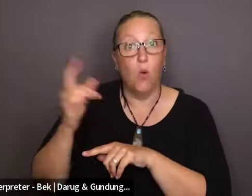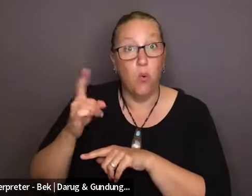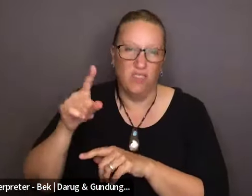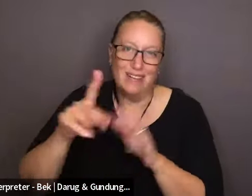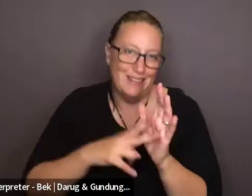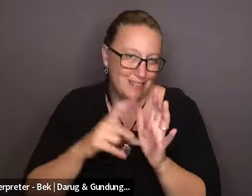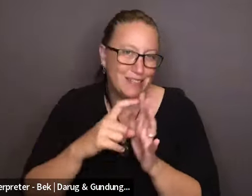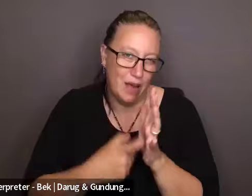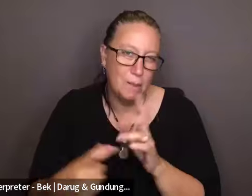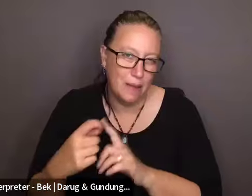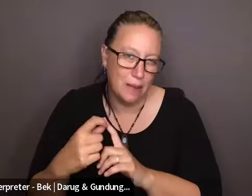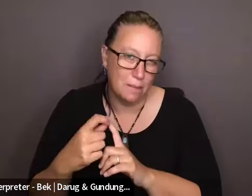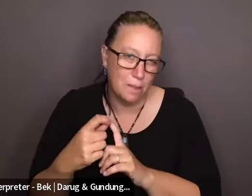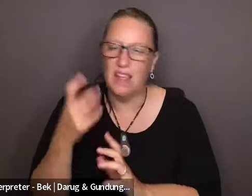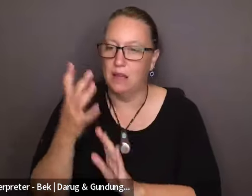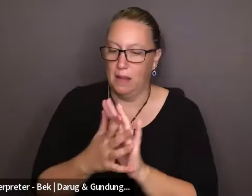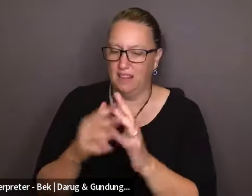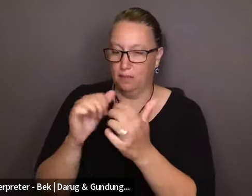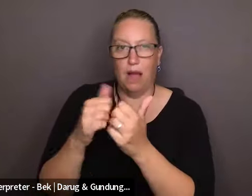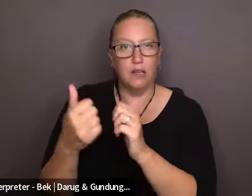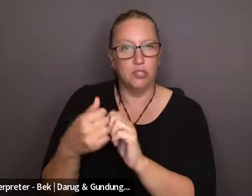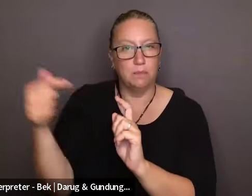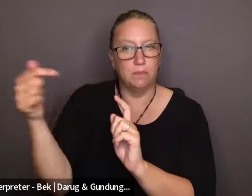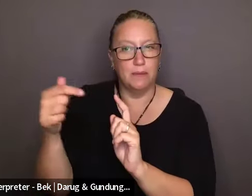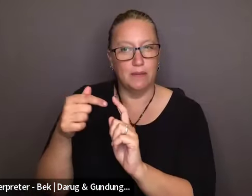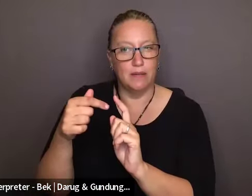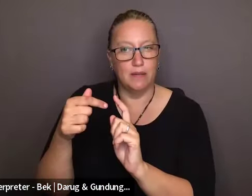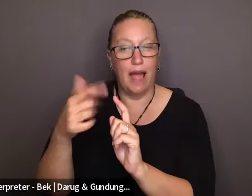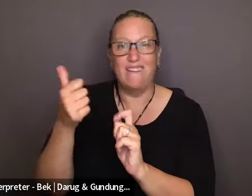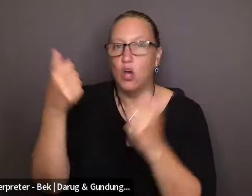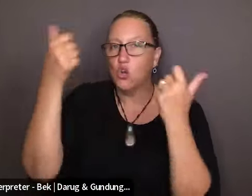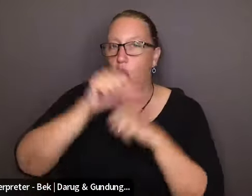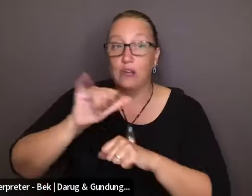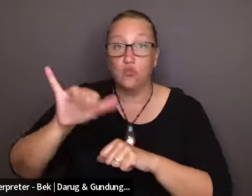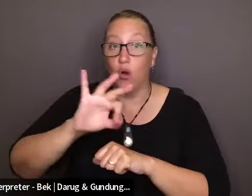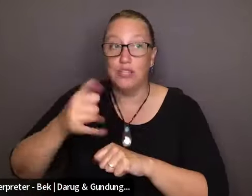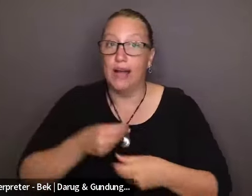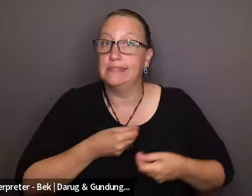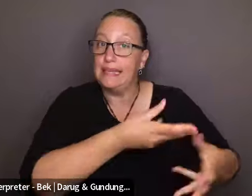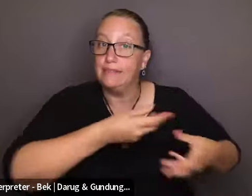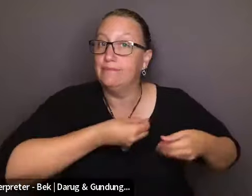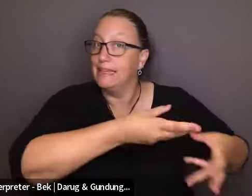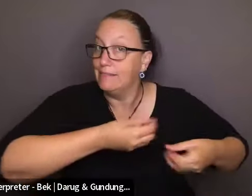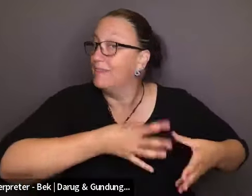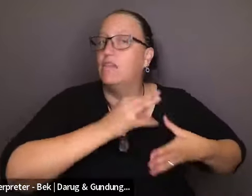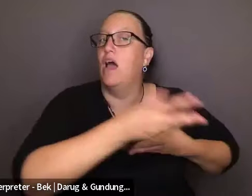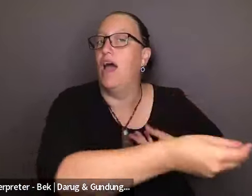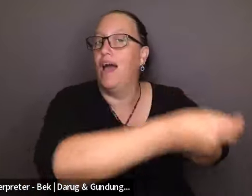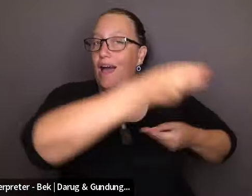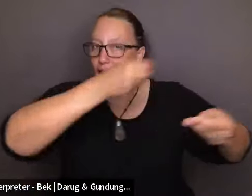genuine co-design partnerships look like in practice. This piece of work is funded by the NDRP. That